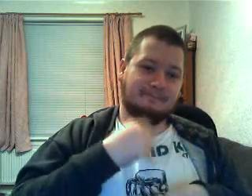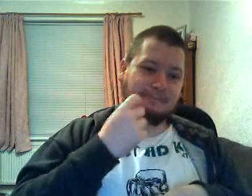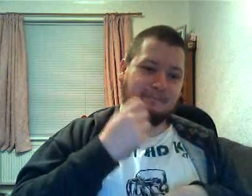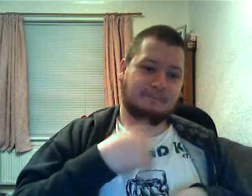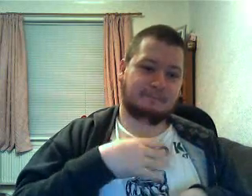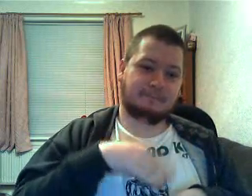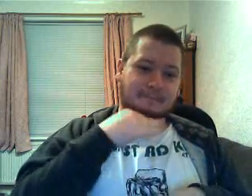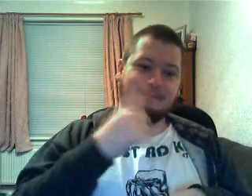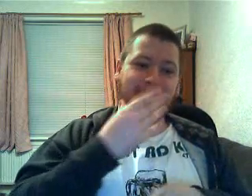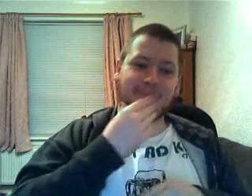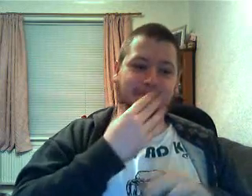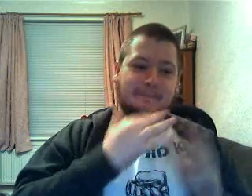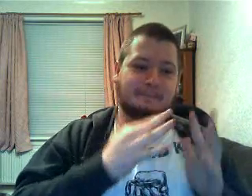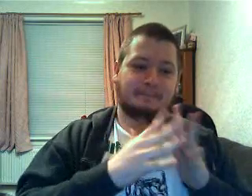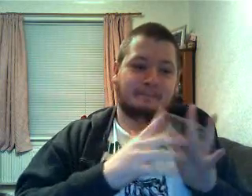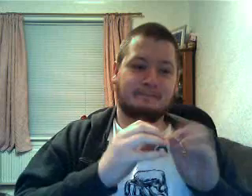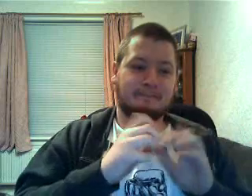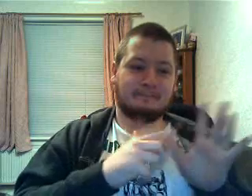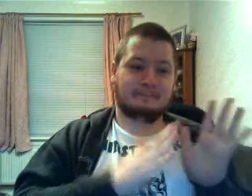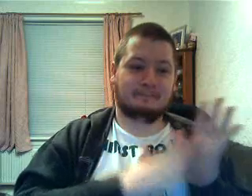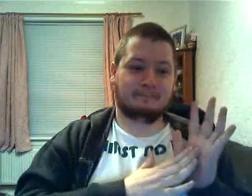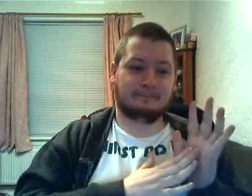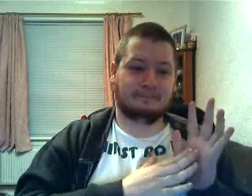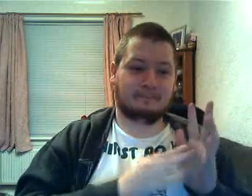I'm just fed up of webcam